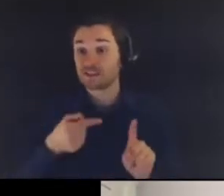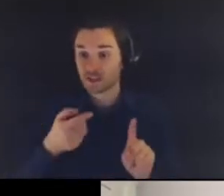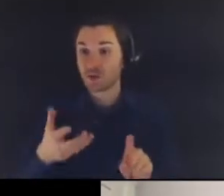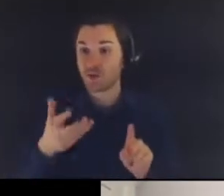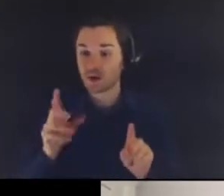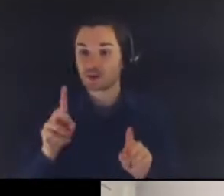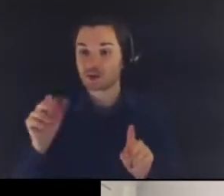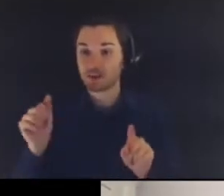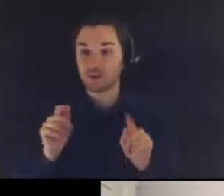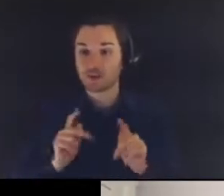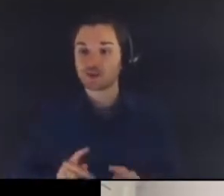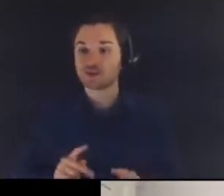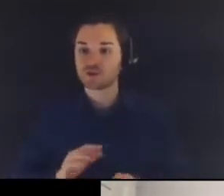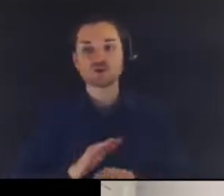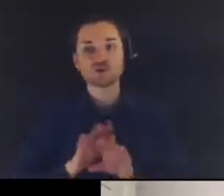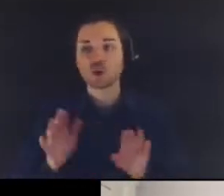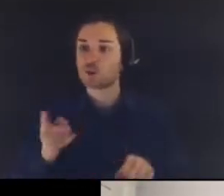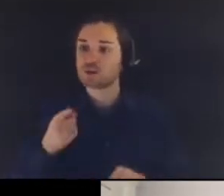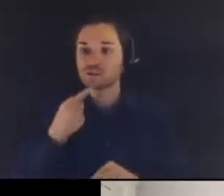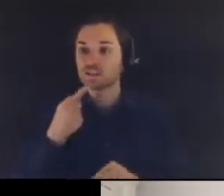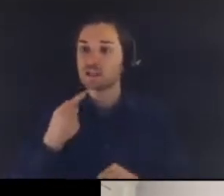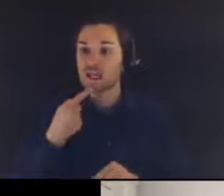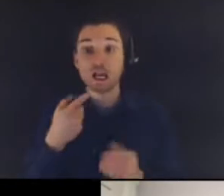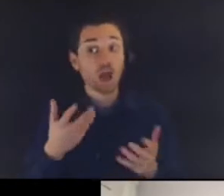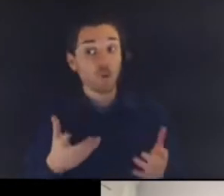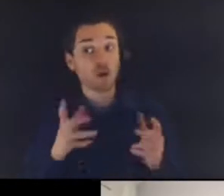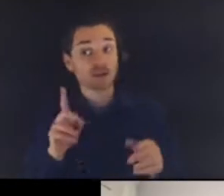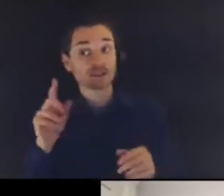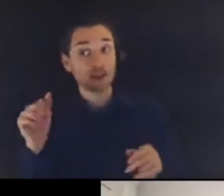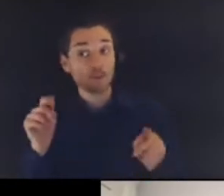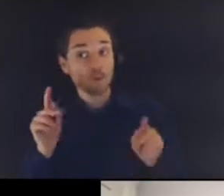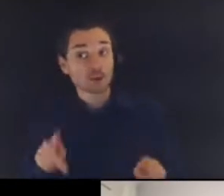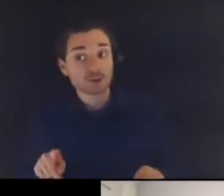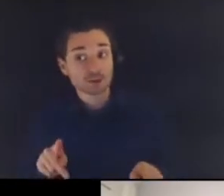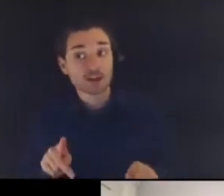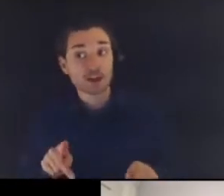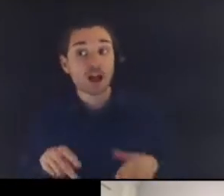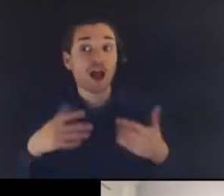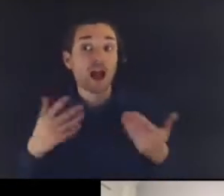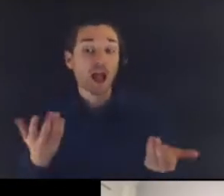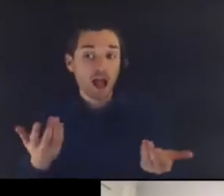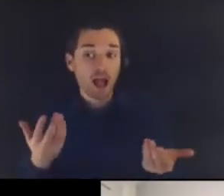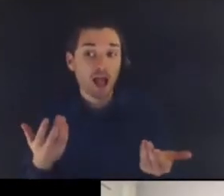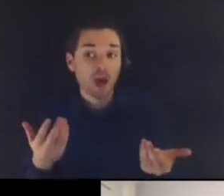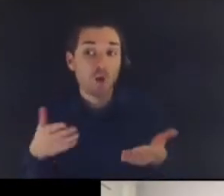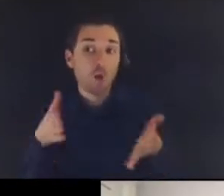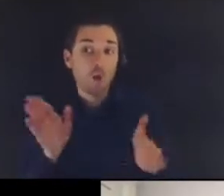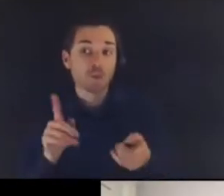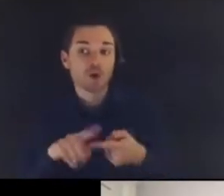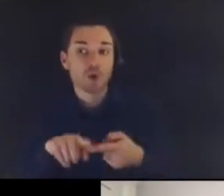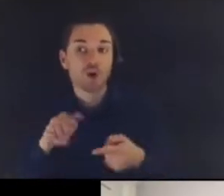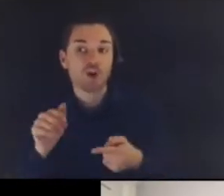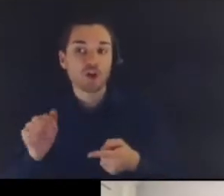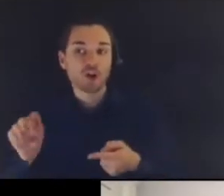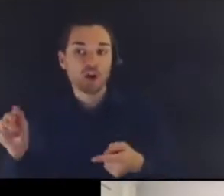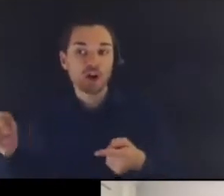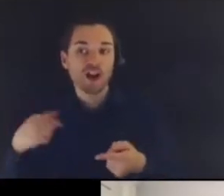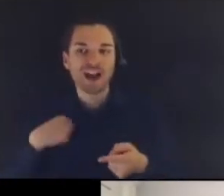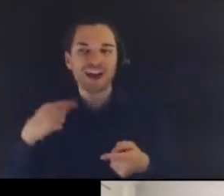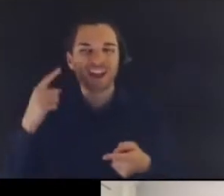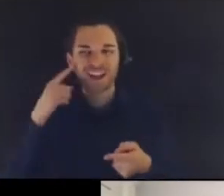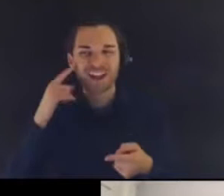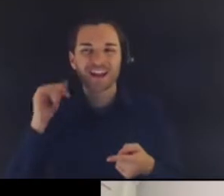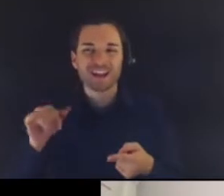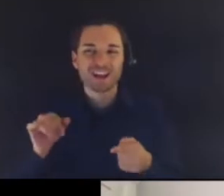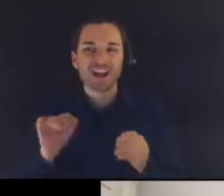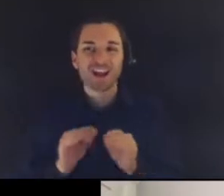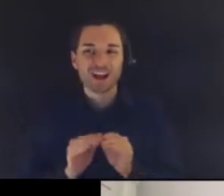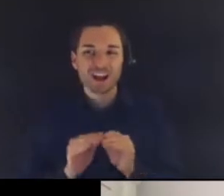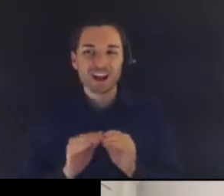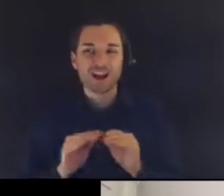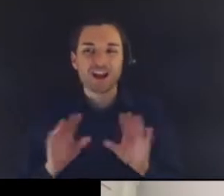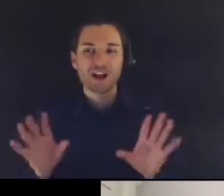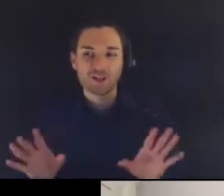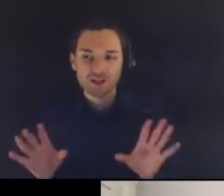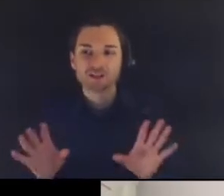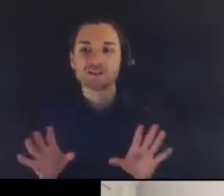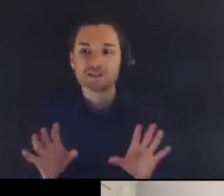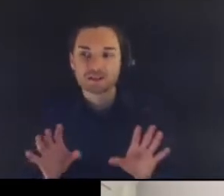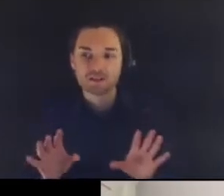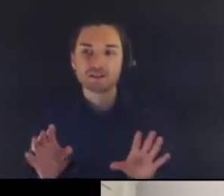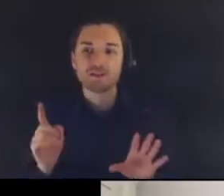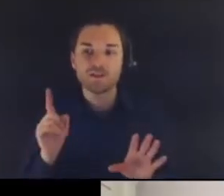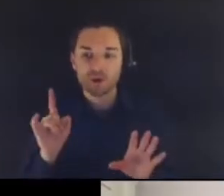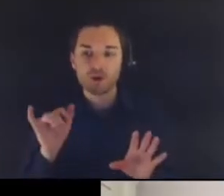person, don t say I want a disabled person but then you also are open there are reasons